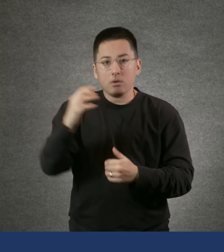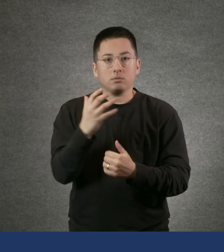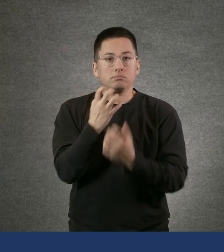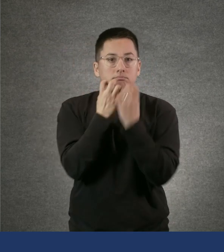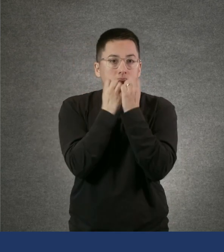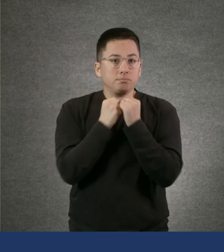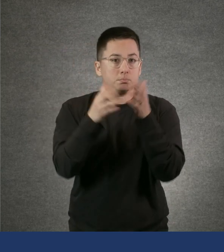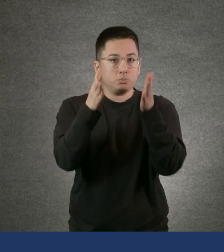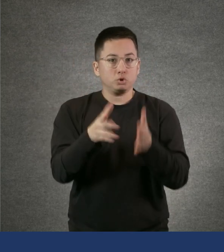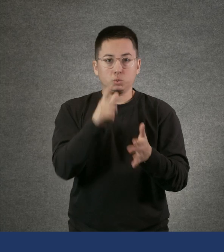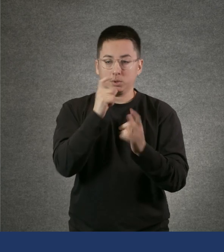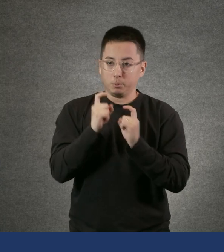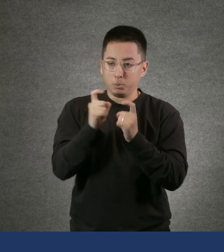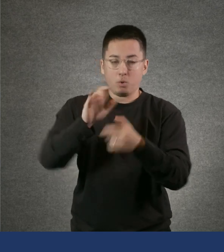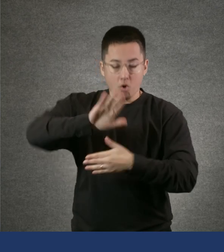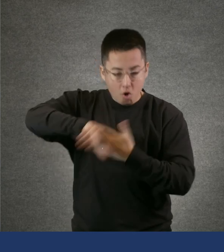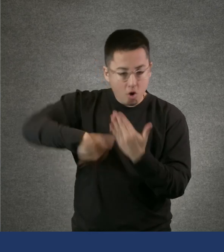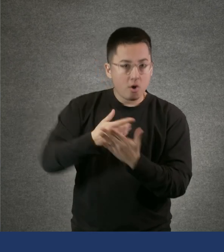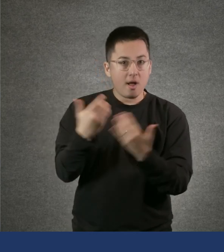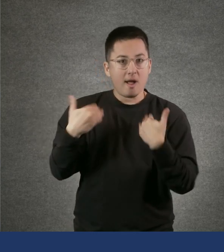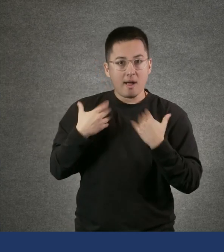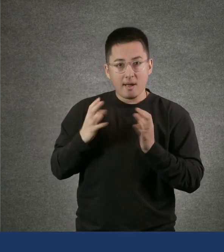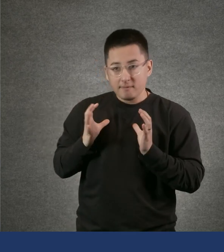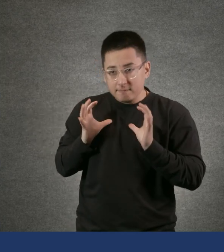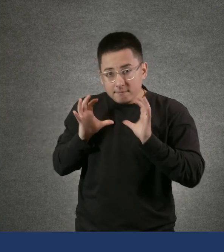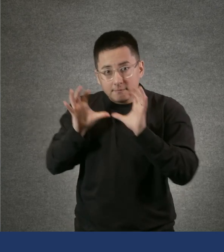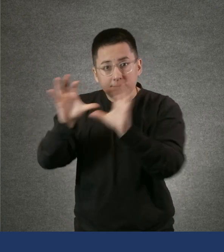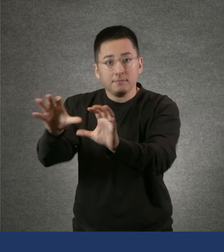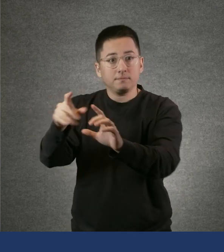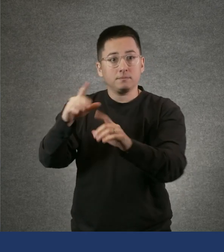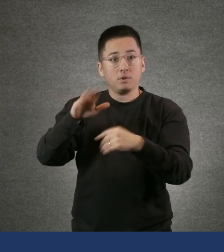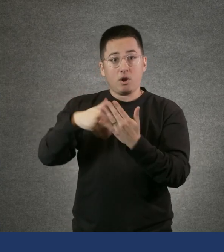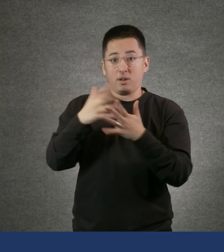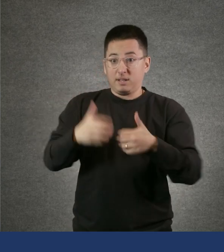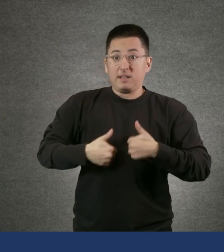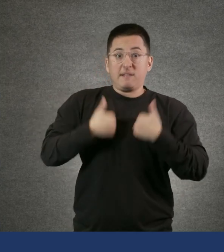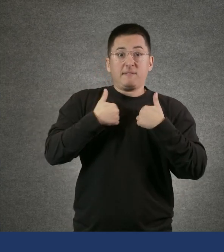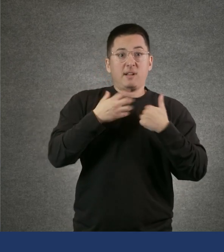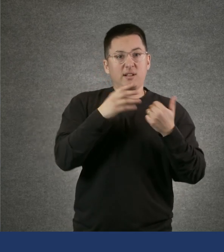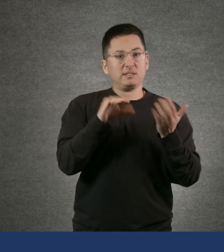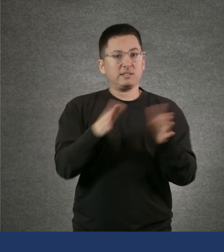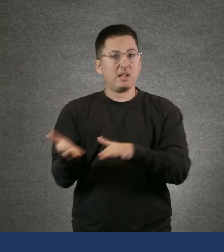A person deeply thankful for those who provided the home care he needed to live.